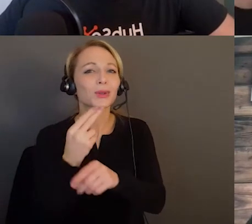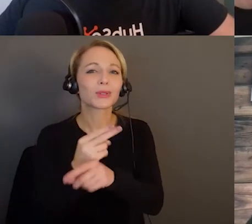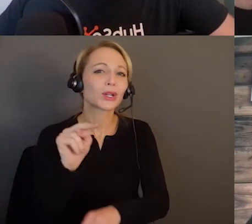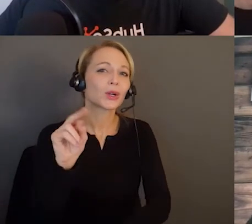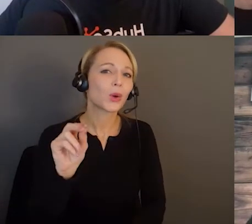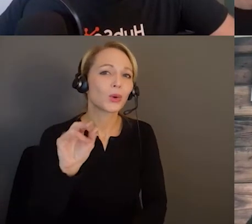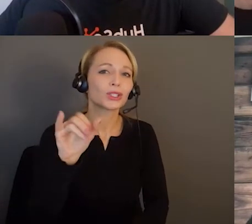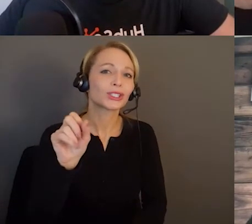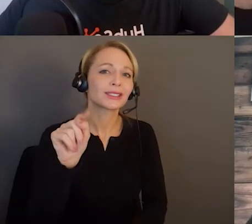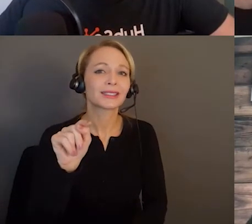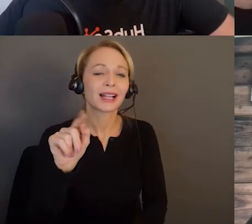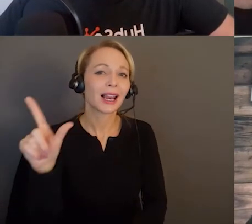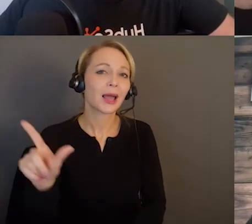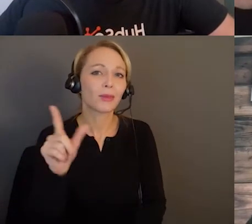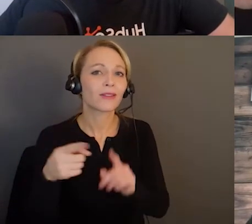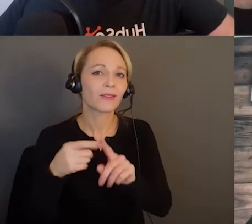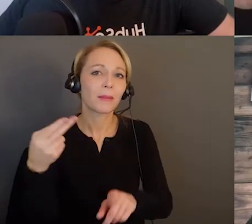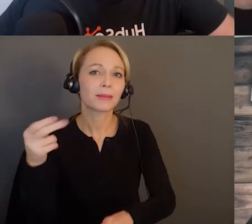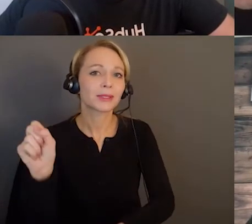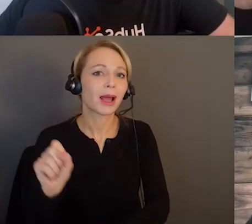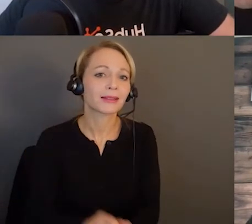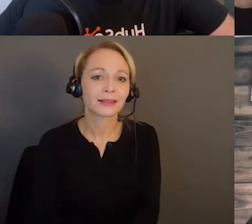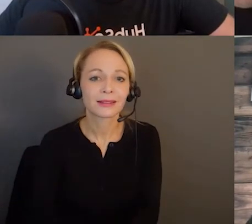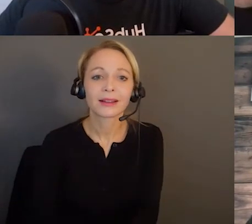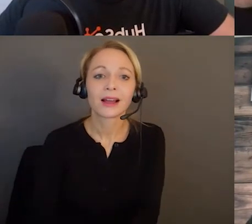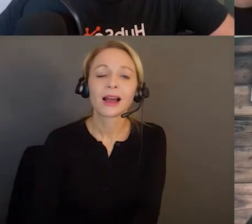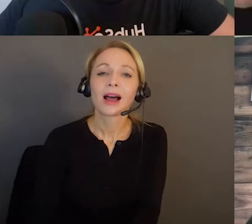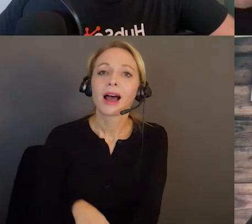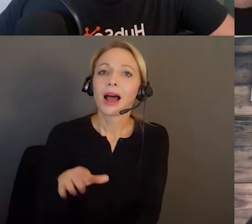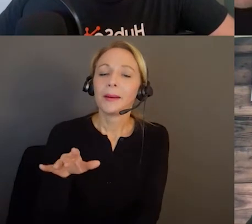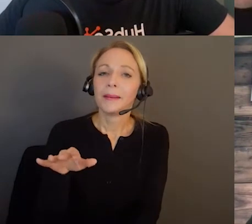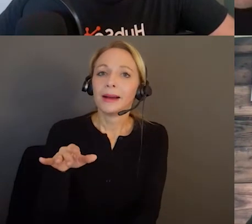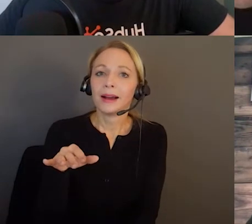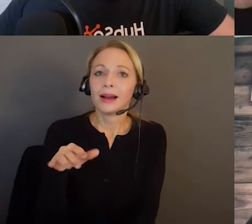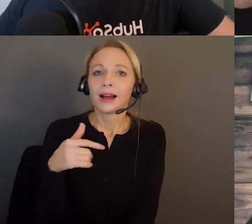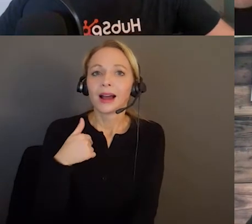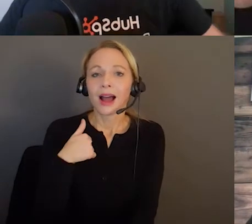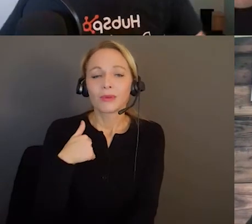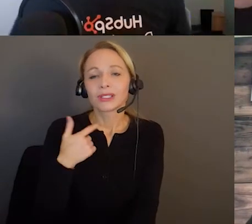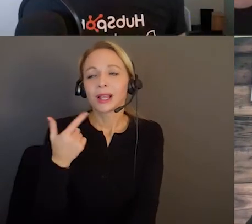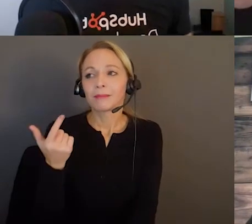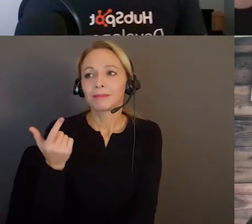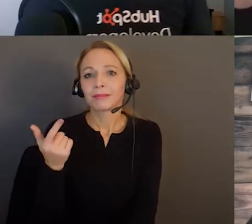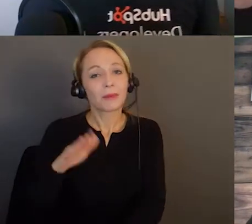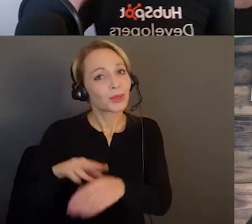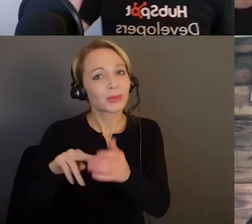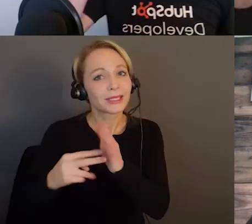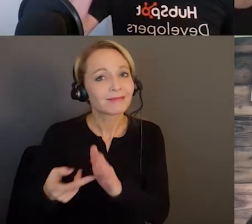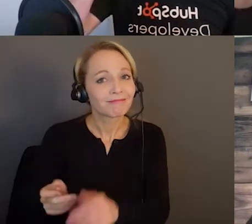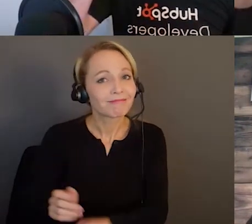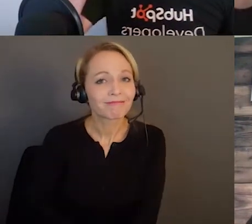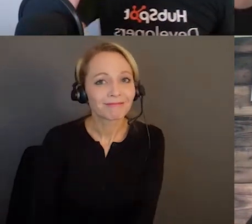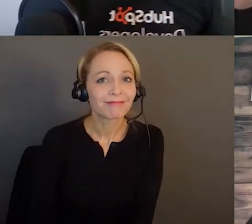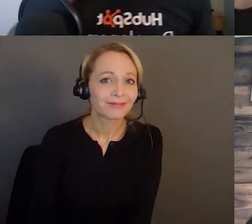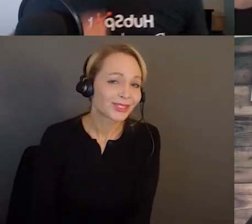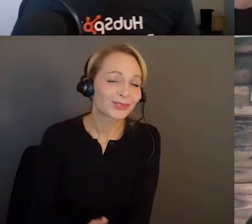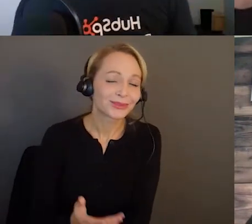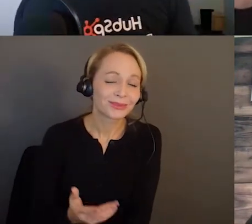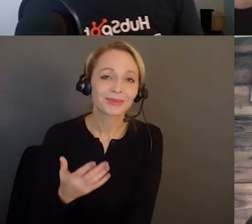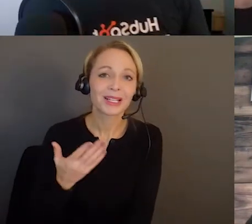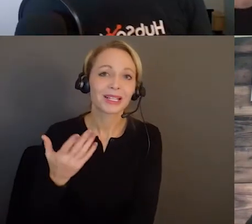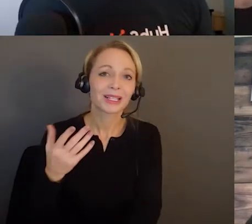ASKING WHY YOU ARE NOT USING NO-GS LIBRARY FOR HubSpot?